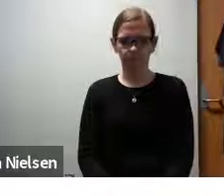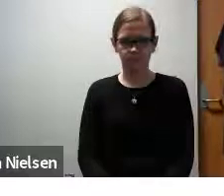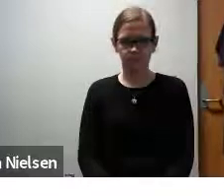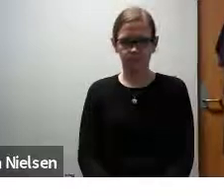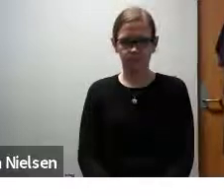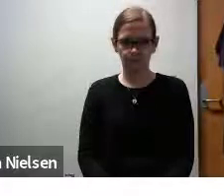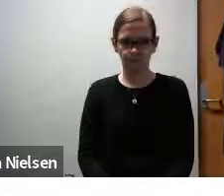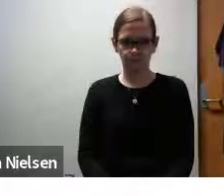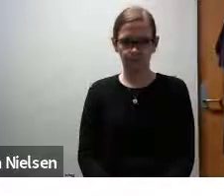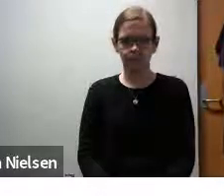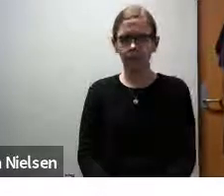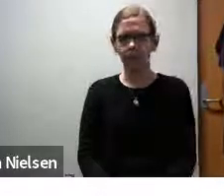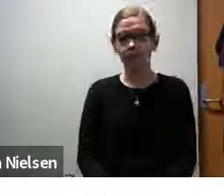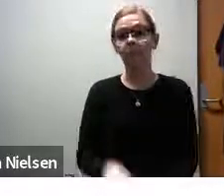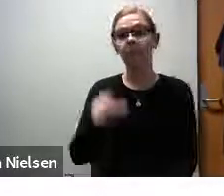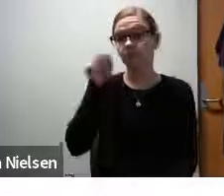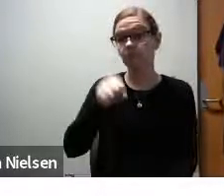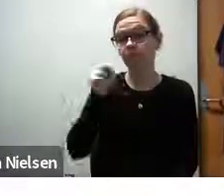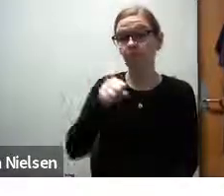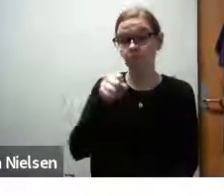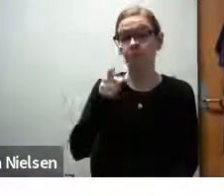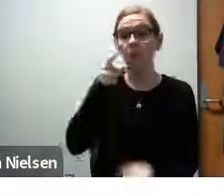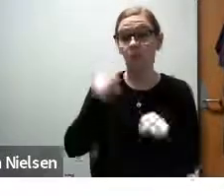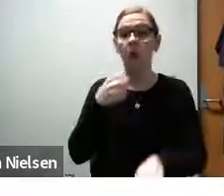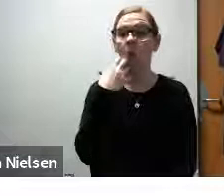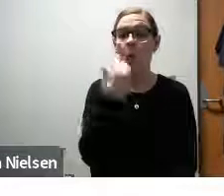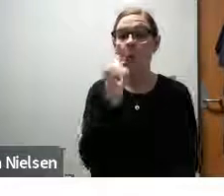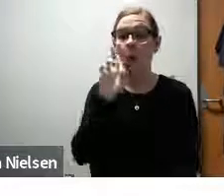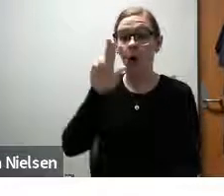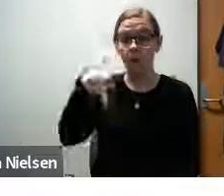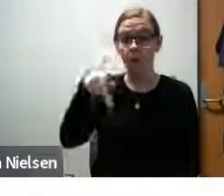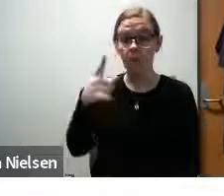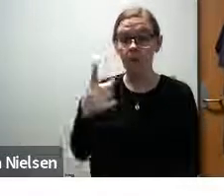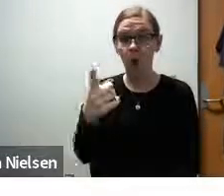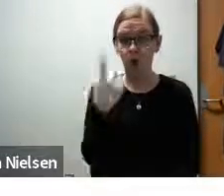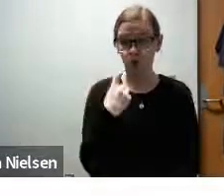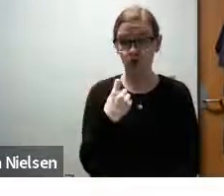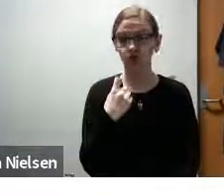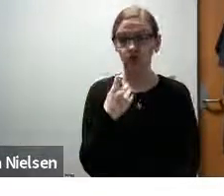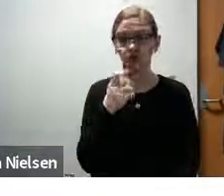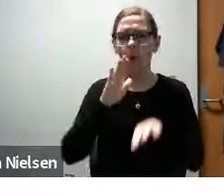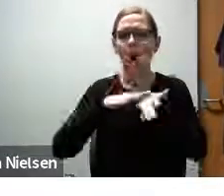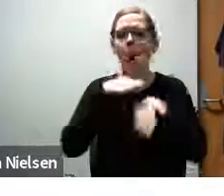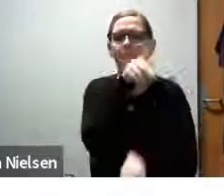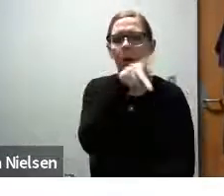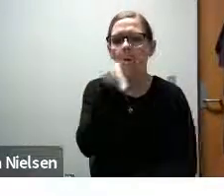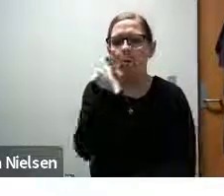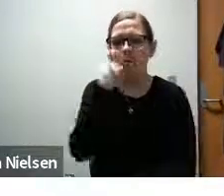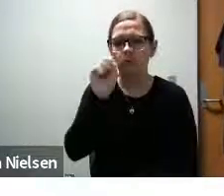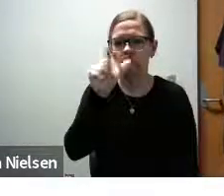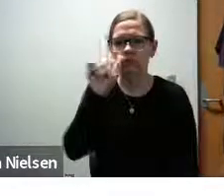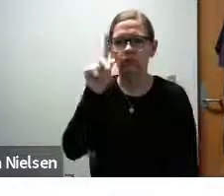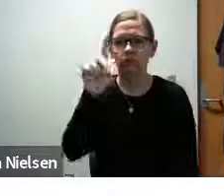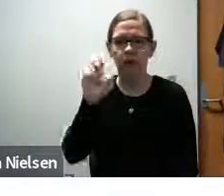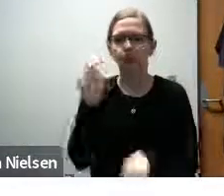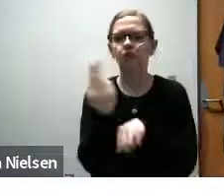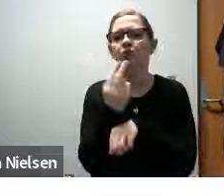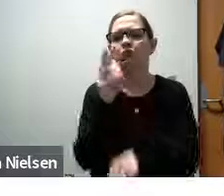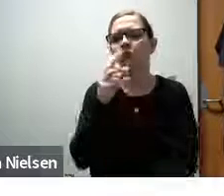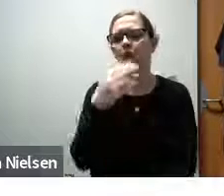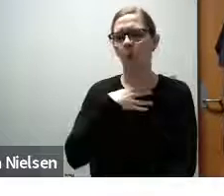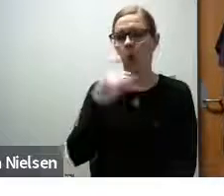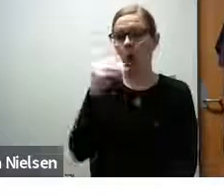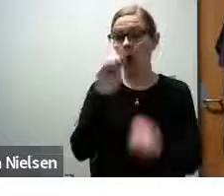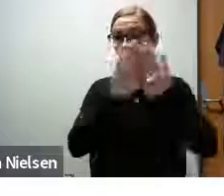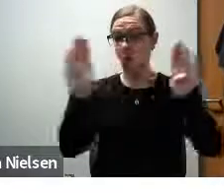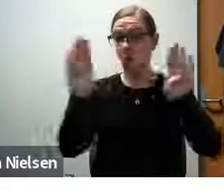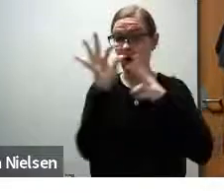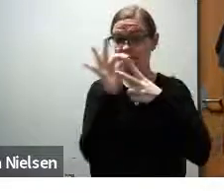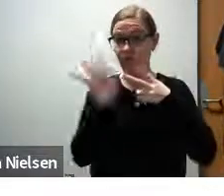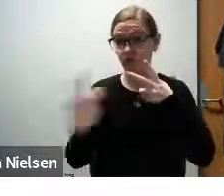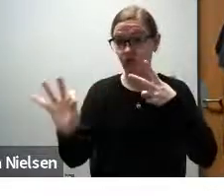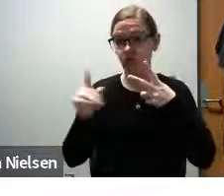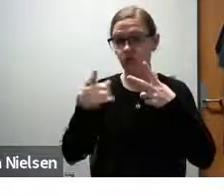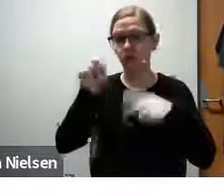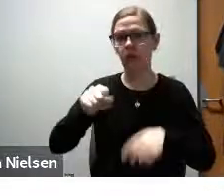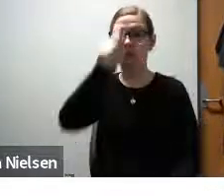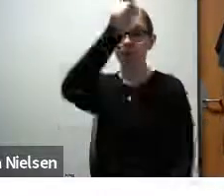Yeah, you can do a warm up on a PowerPoint slide, you can use the whiteboard feature to draw a question out for the students and let them answer that in the chat box as well.